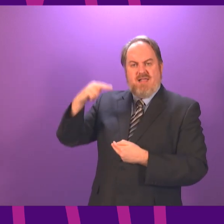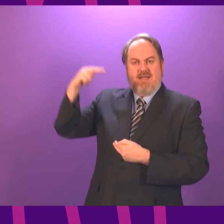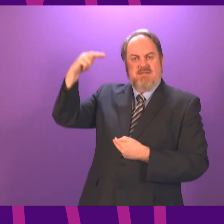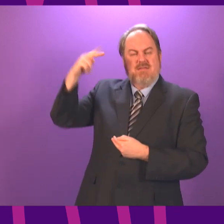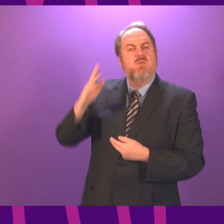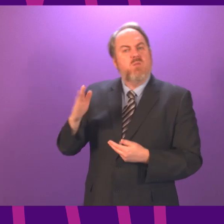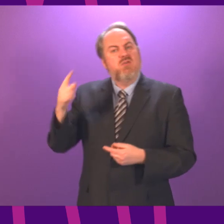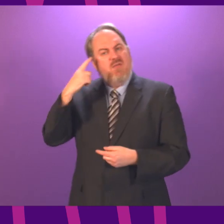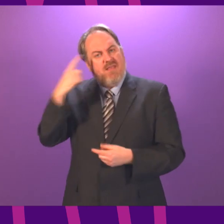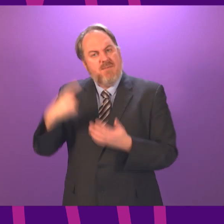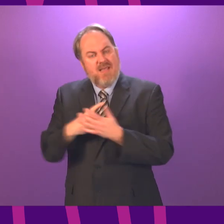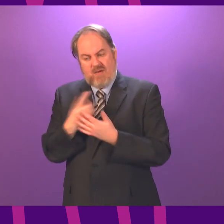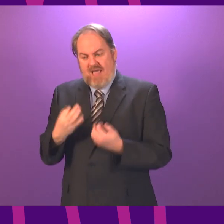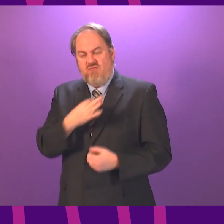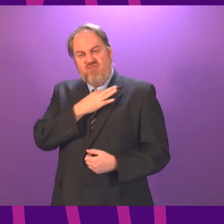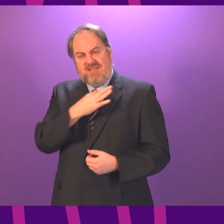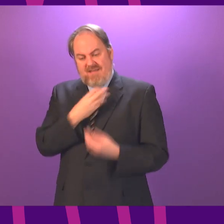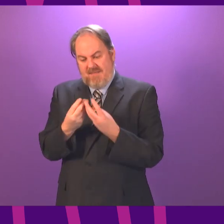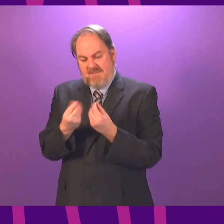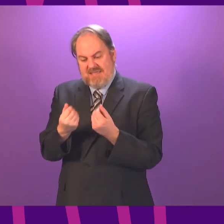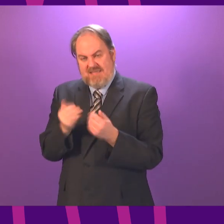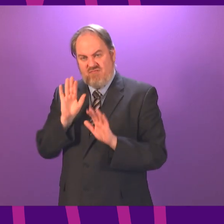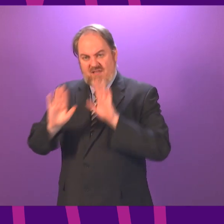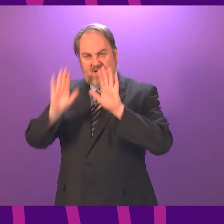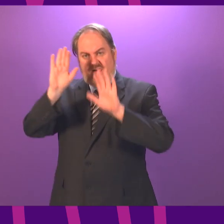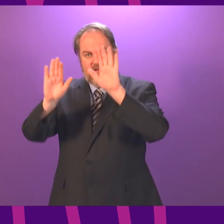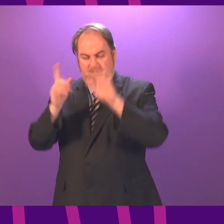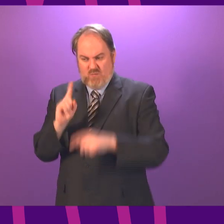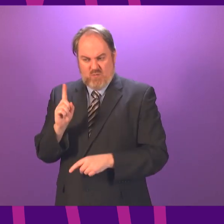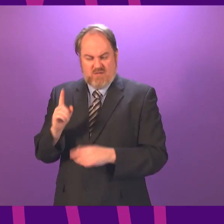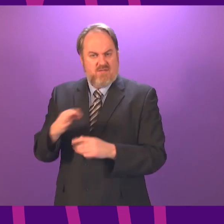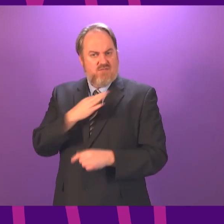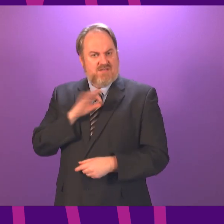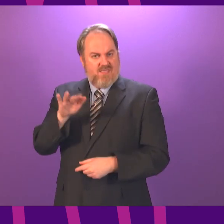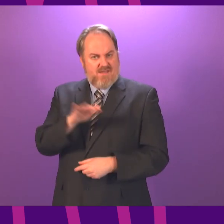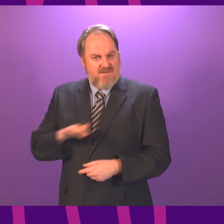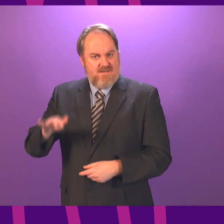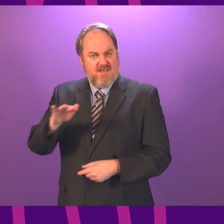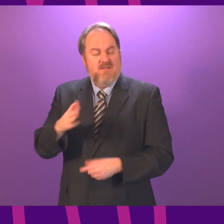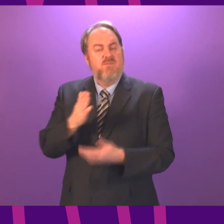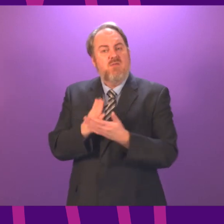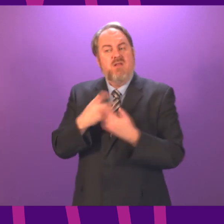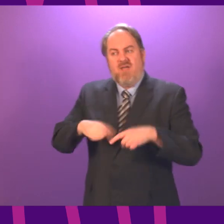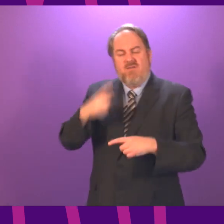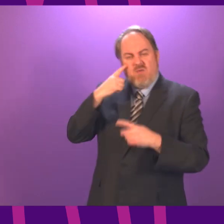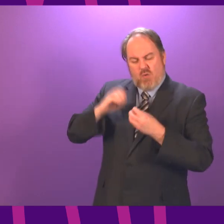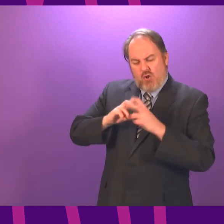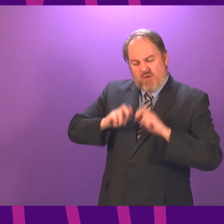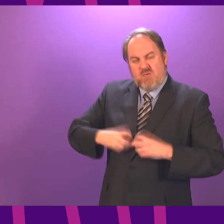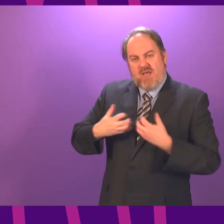makes the task more complex in respect of scale, availability of information and ensuring that public money is used to the greatest effect. However, the Minister for Local Government,